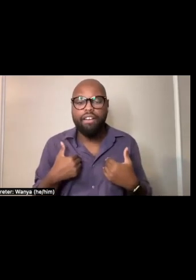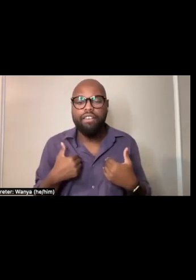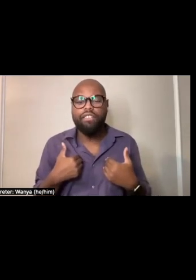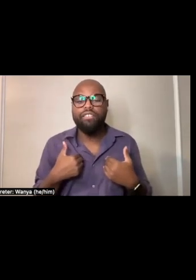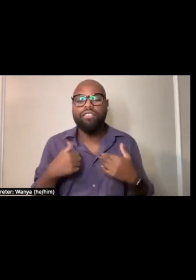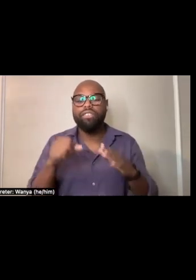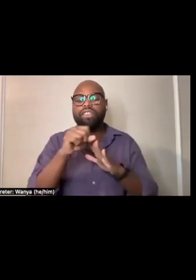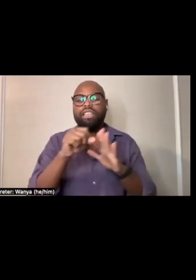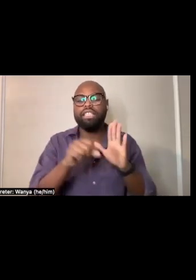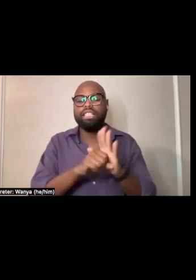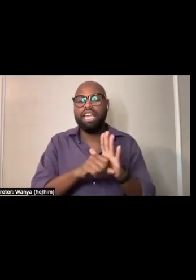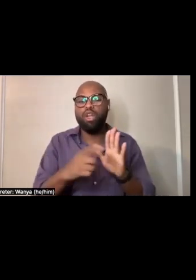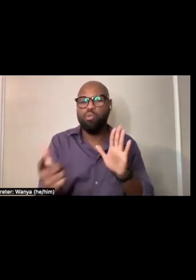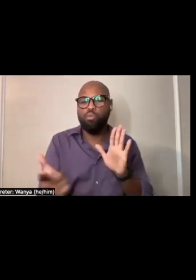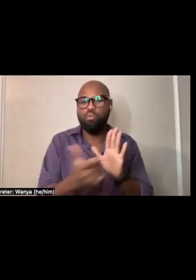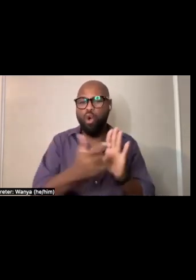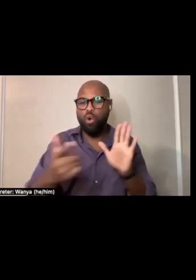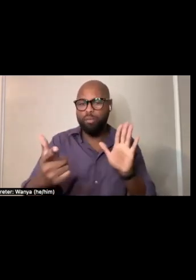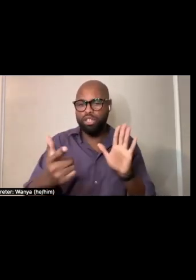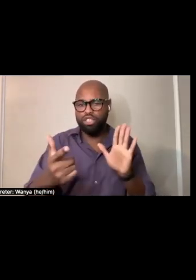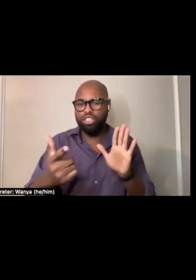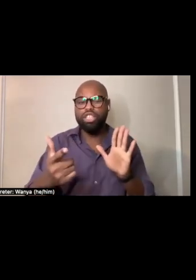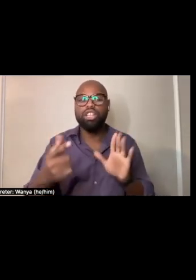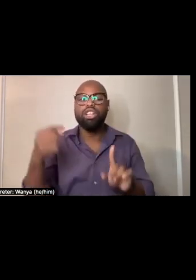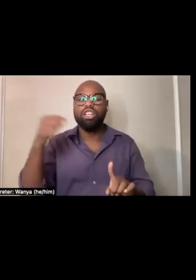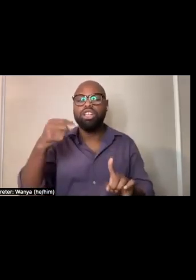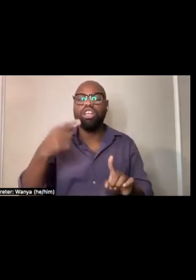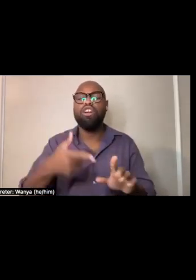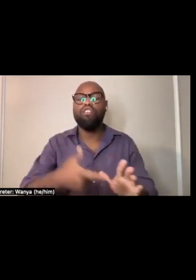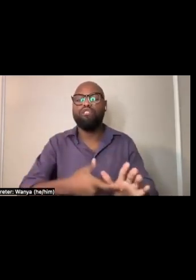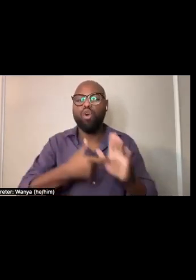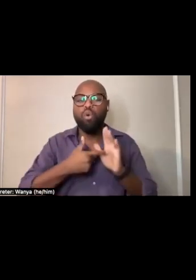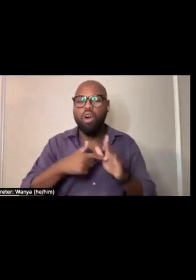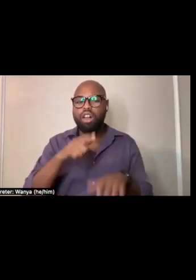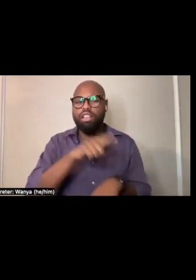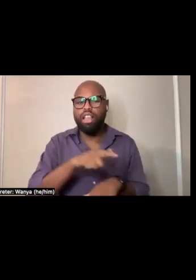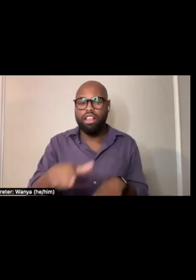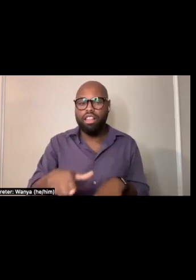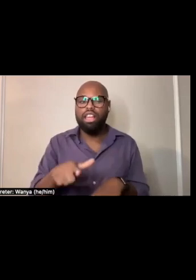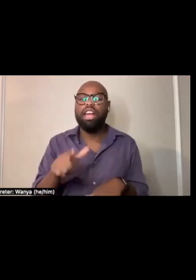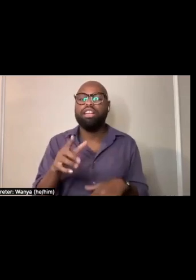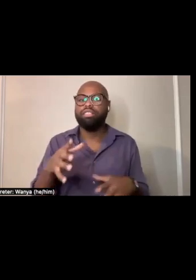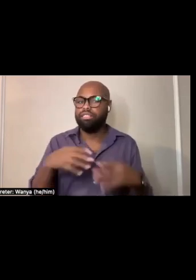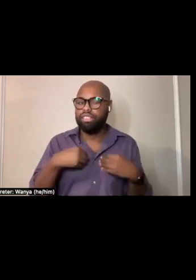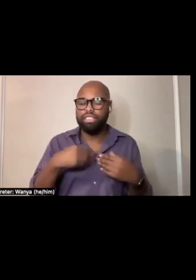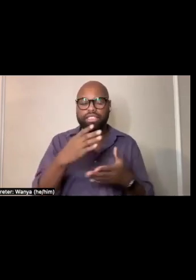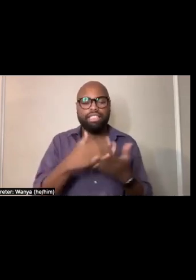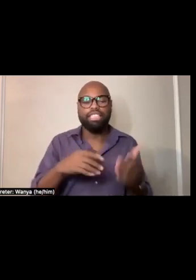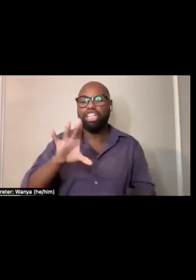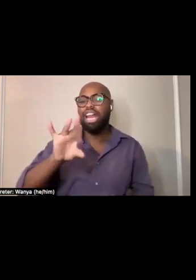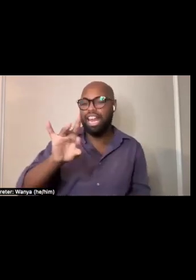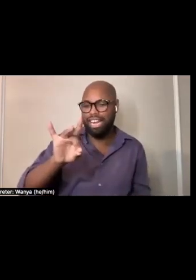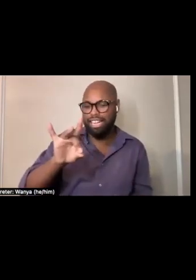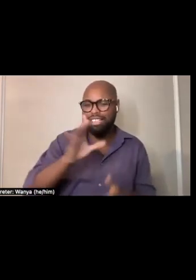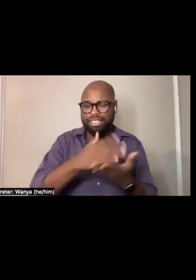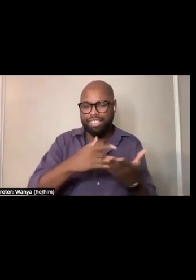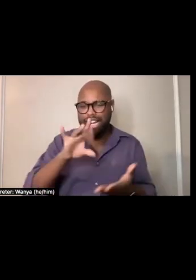that requires landlords to take Section 8. They may not turn down an applicant who's otherwise